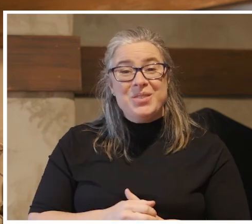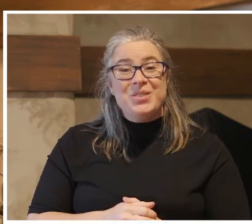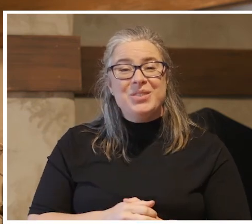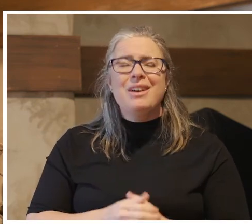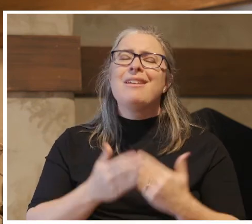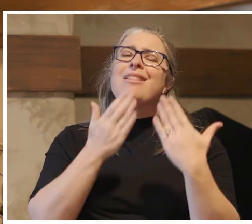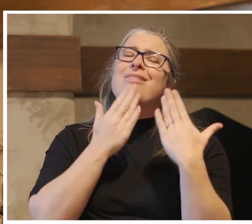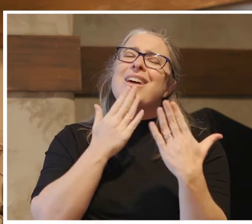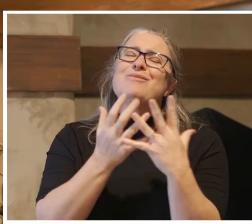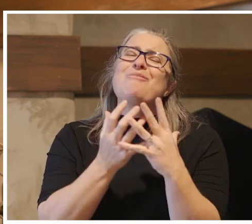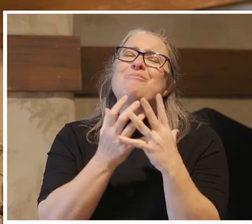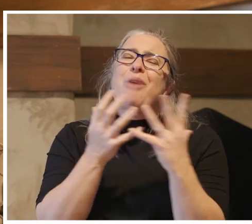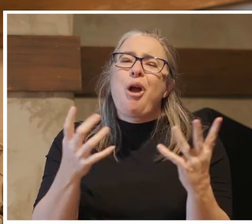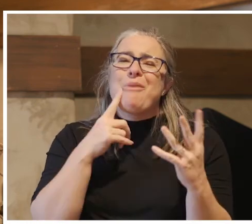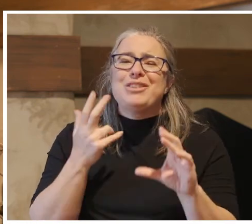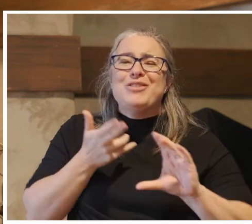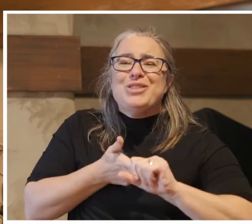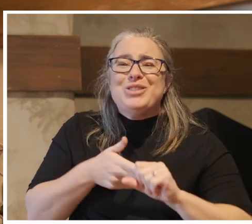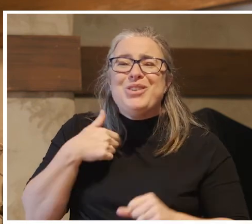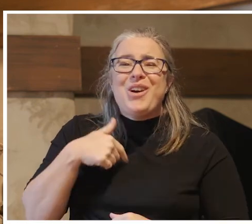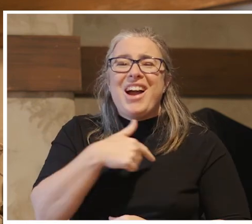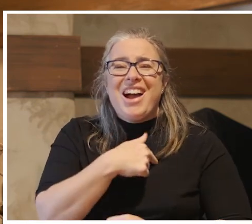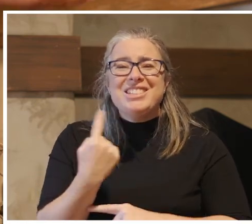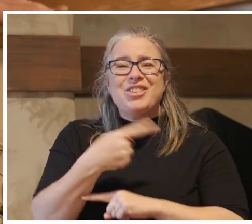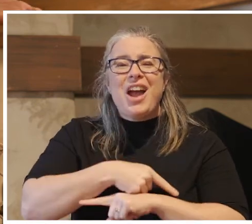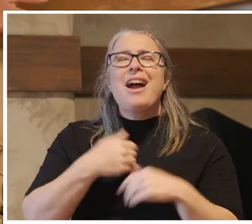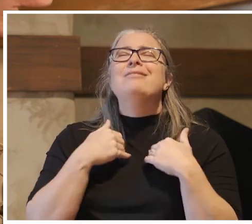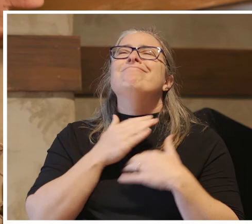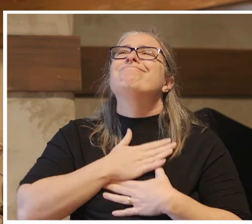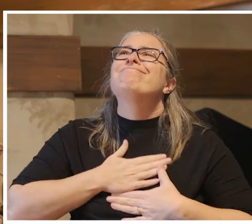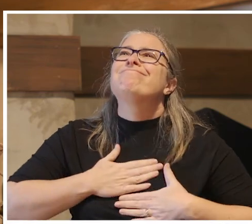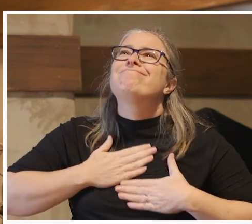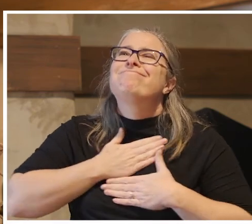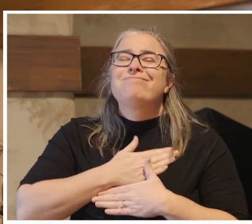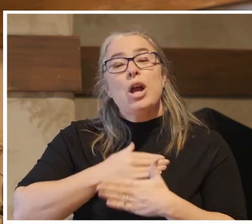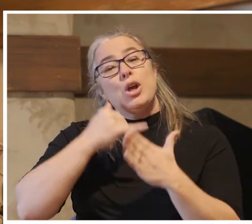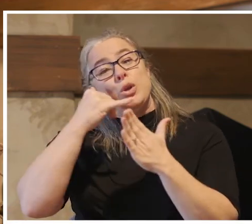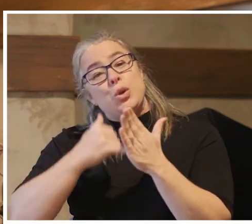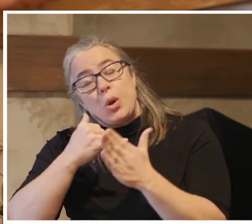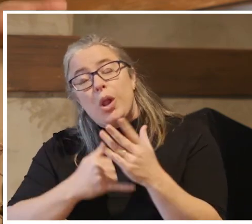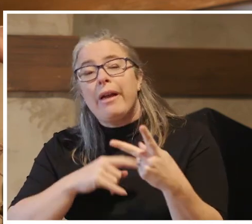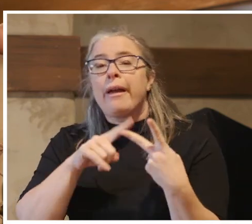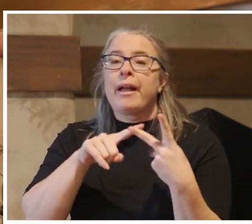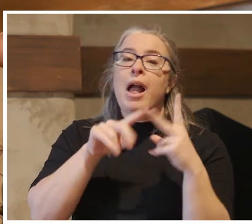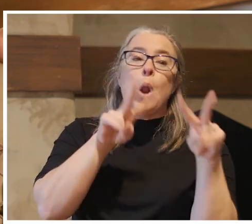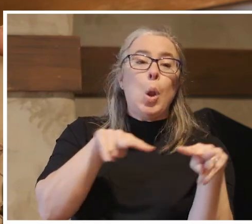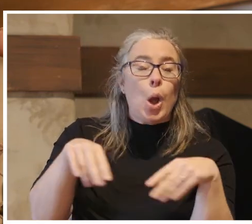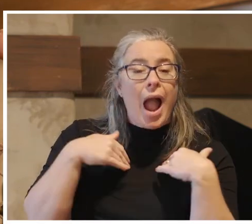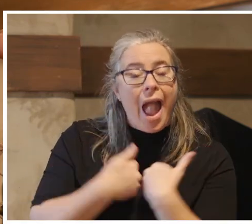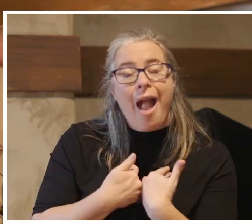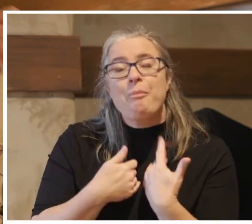Thank you all so much for joining us today! I've had so much fun doodling and looking at animals